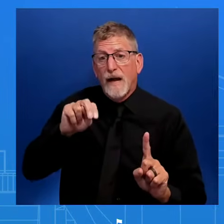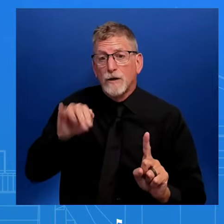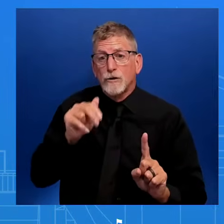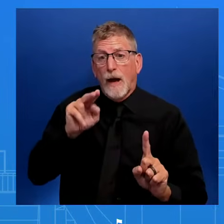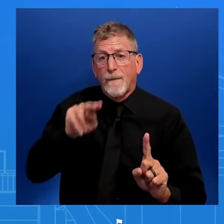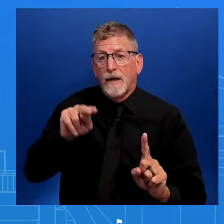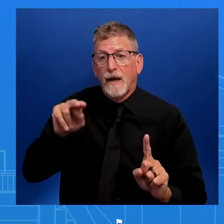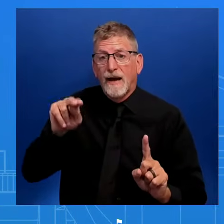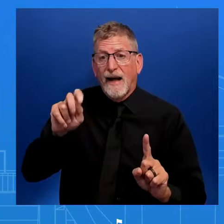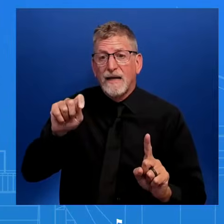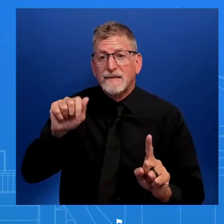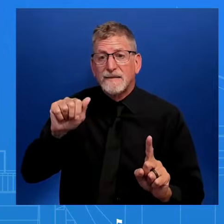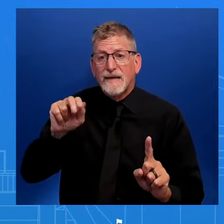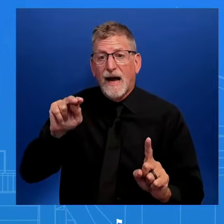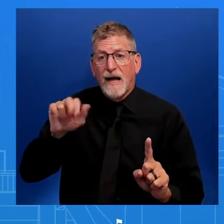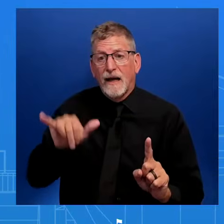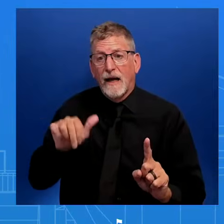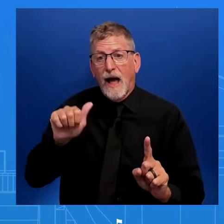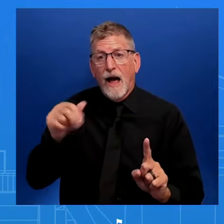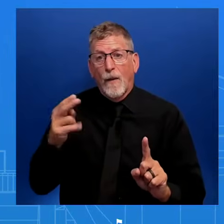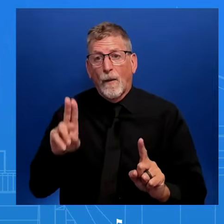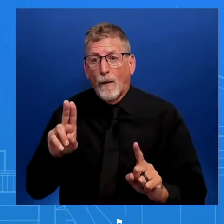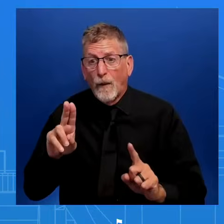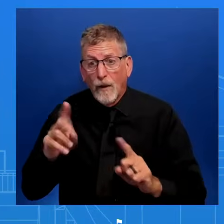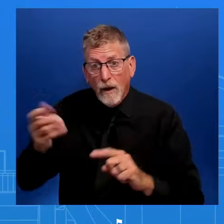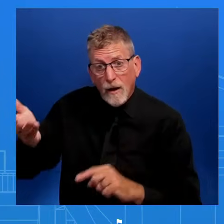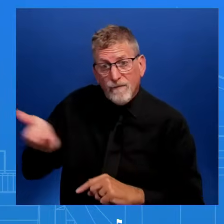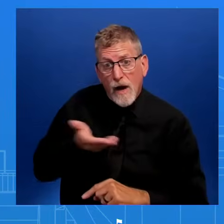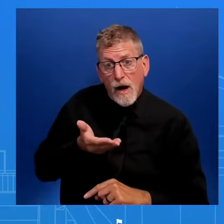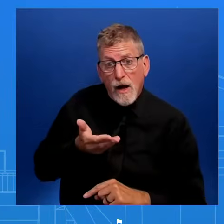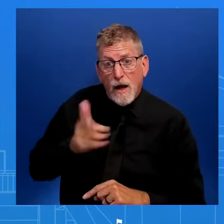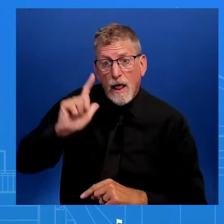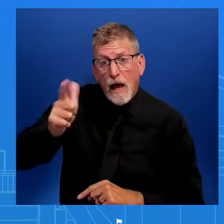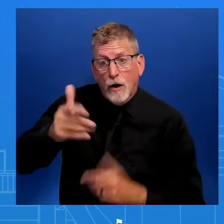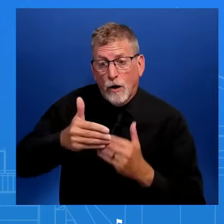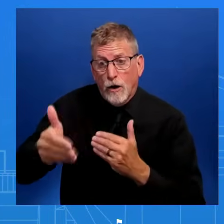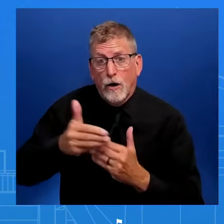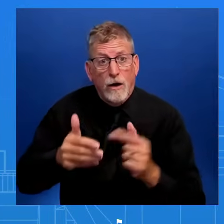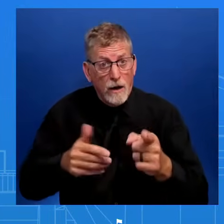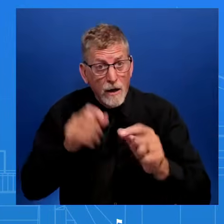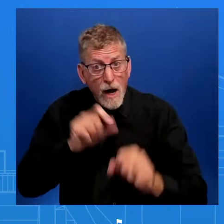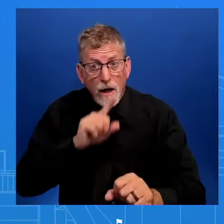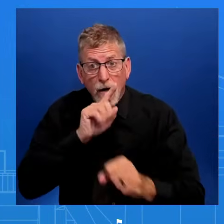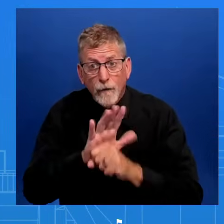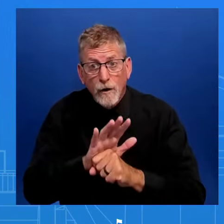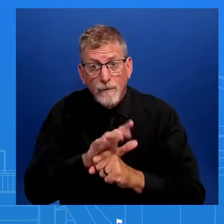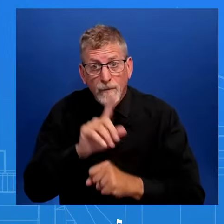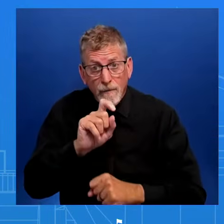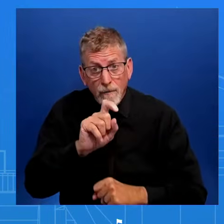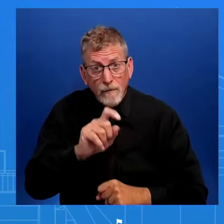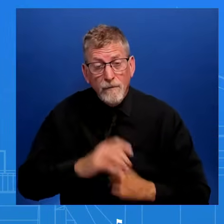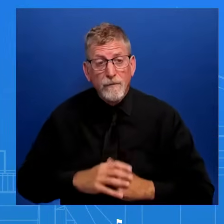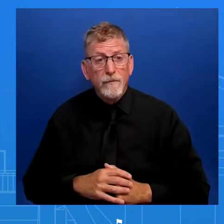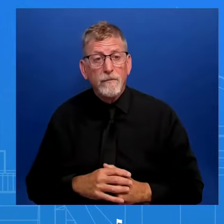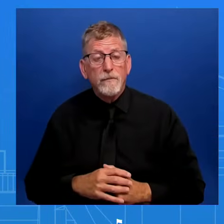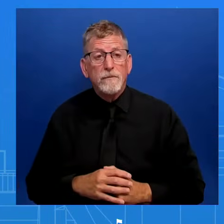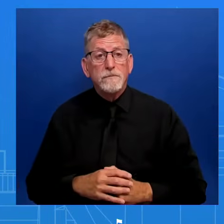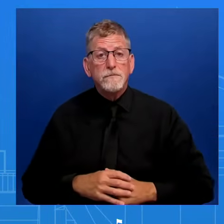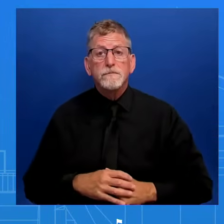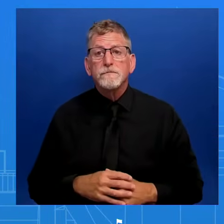two and a half years when it comes to the economy, when it comes to really giving the American people a little bit of breathing room than any other president.